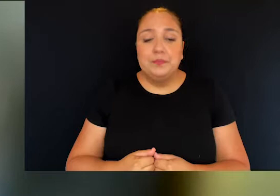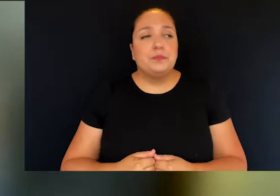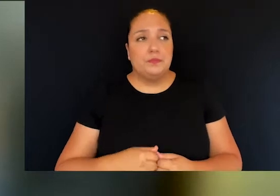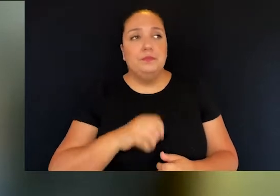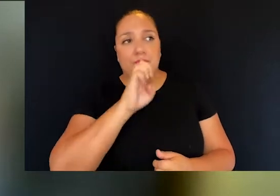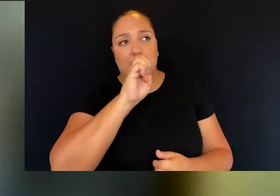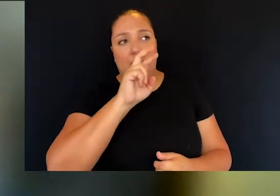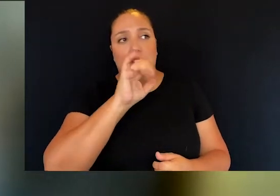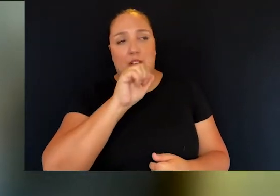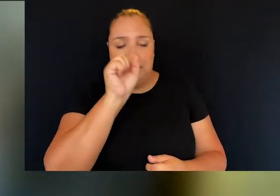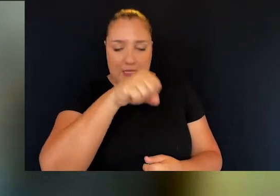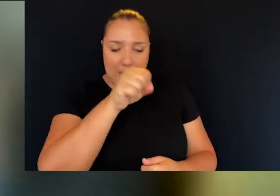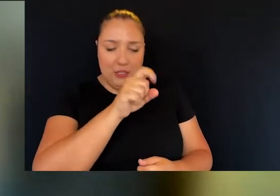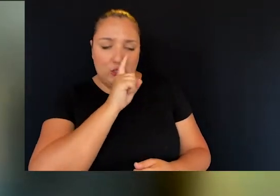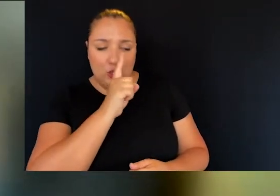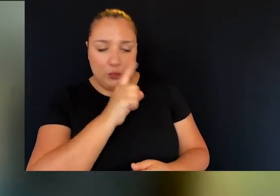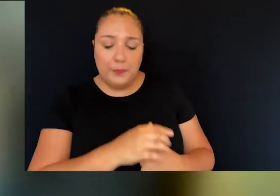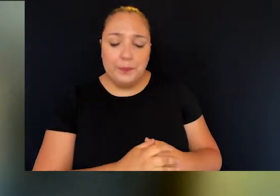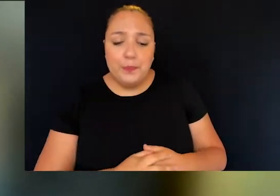Sure, Katrin, I'll be honest,